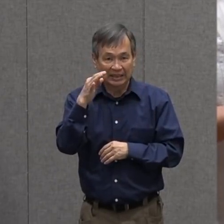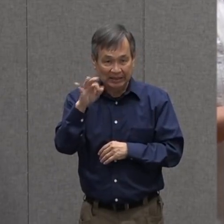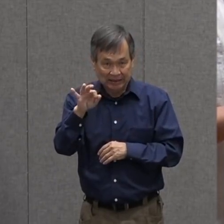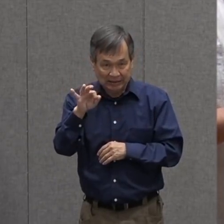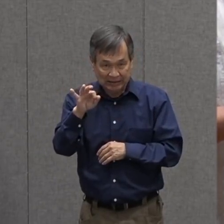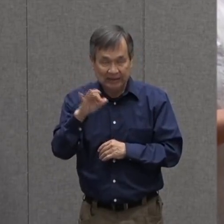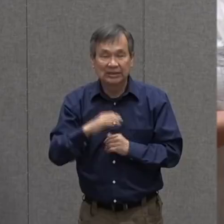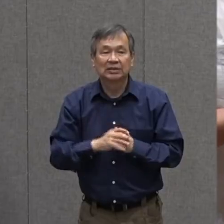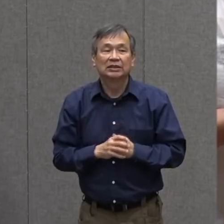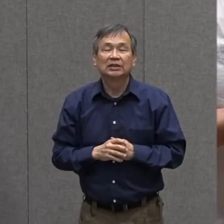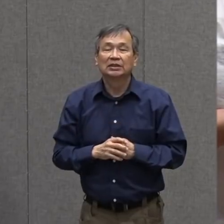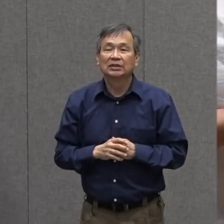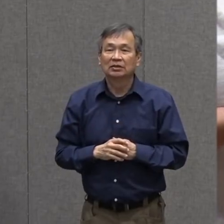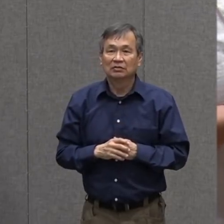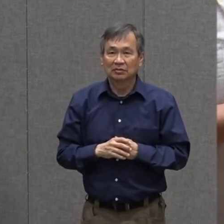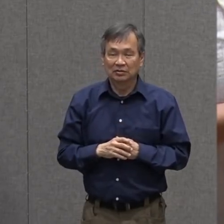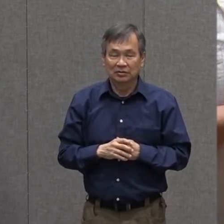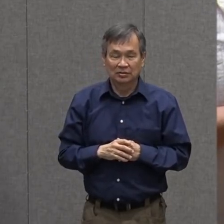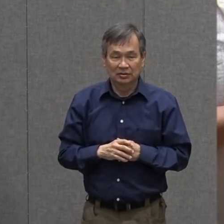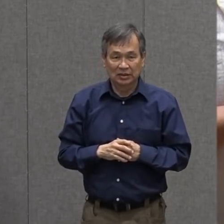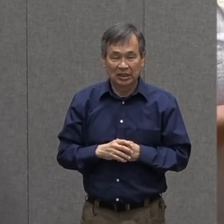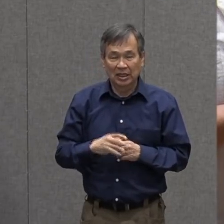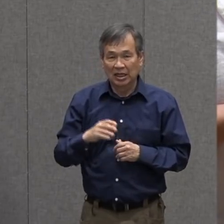Right? Good job. We have 457.